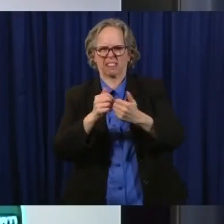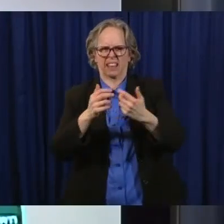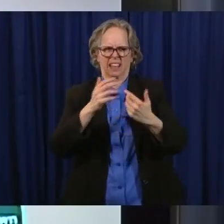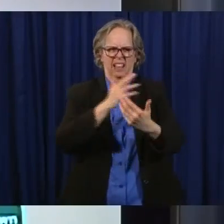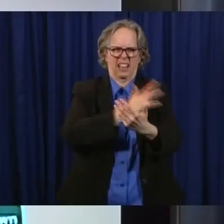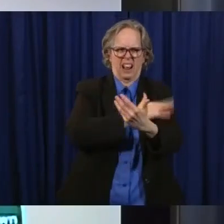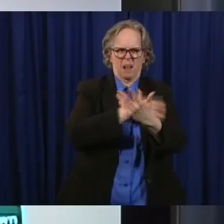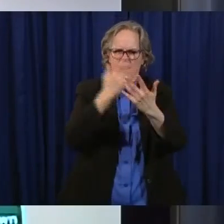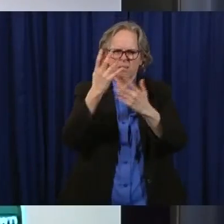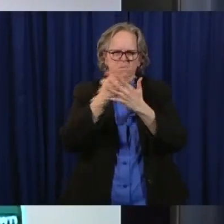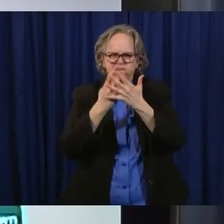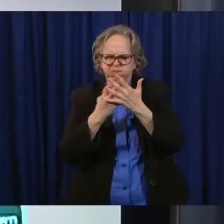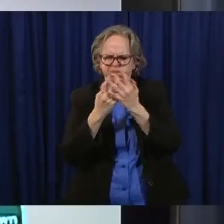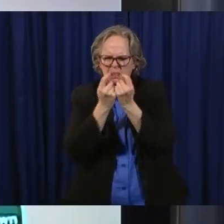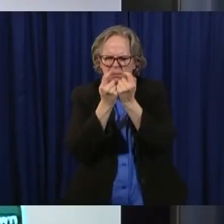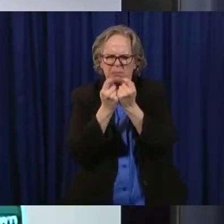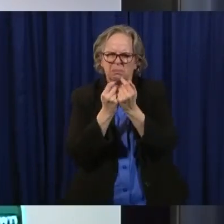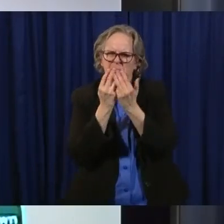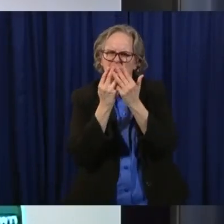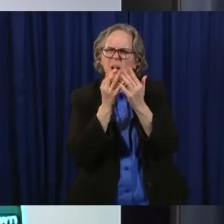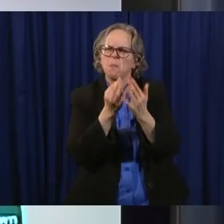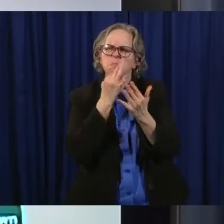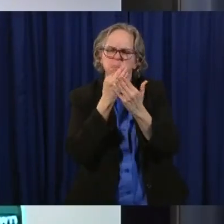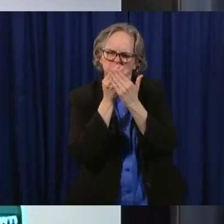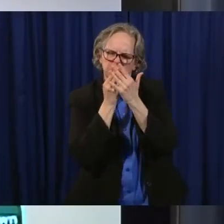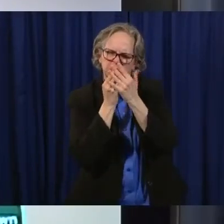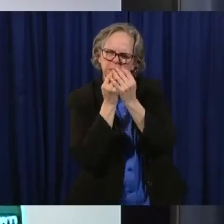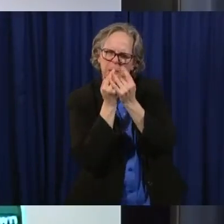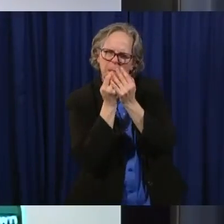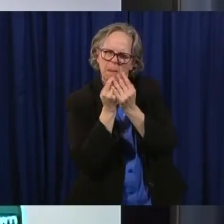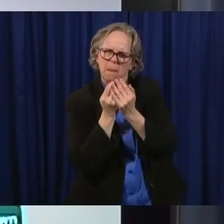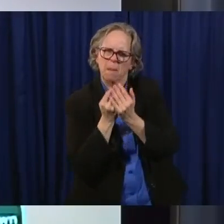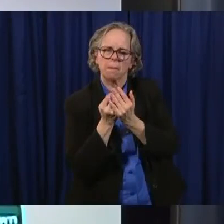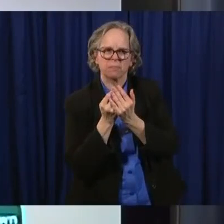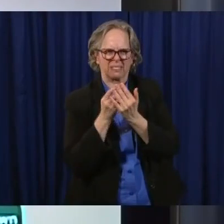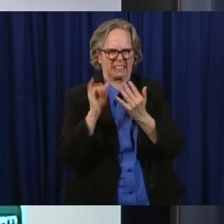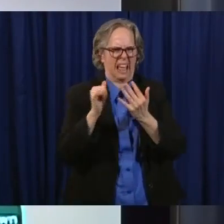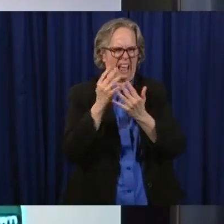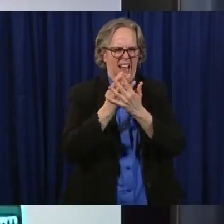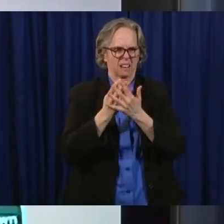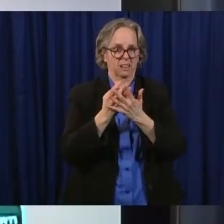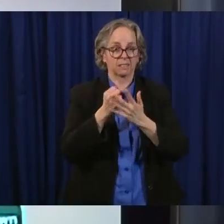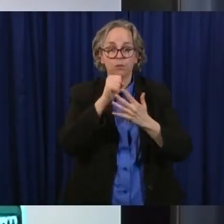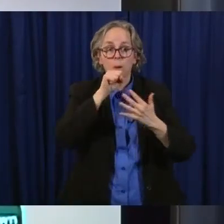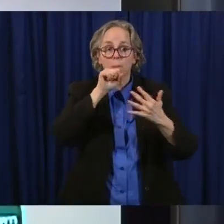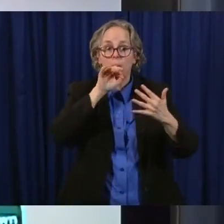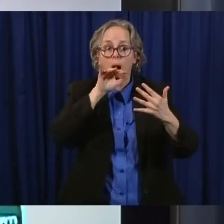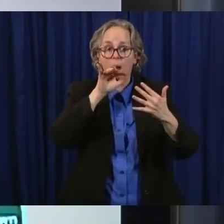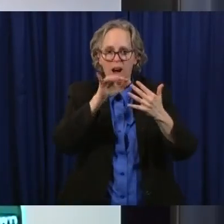A HIGH EFFICIENCY PARTICLE FILTER. IT'S GOING TO BE ABLE TO REMOVE VERY SMALL PARTICLES.